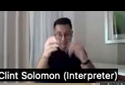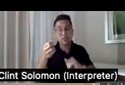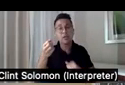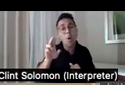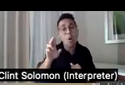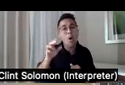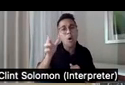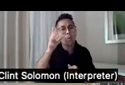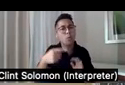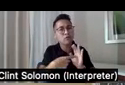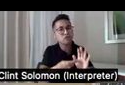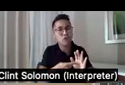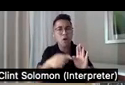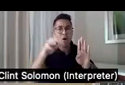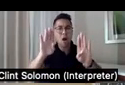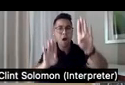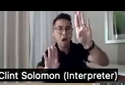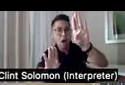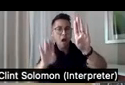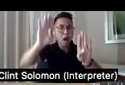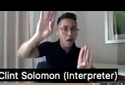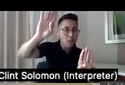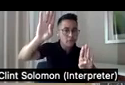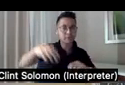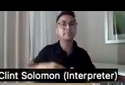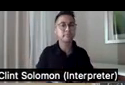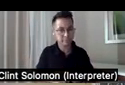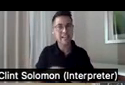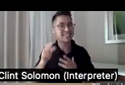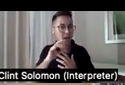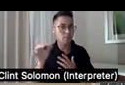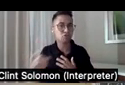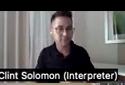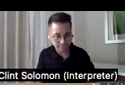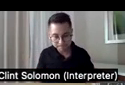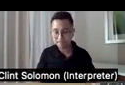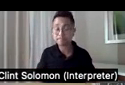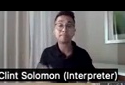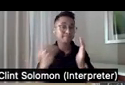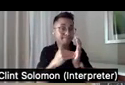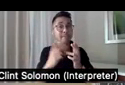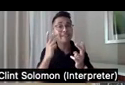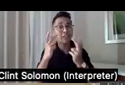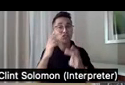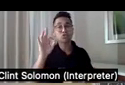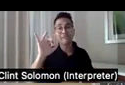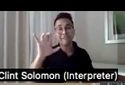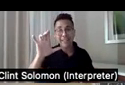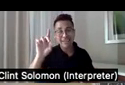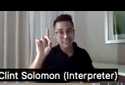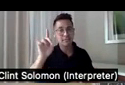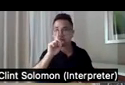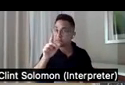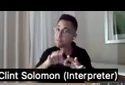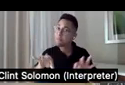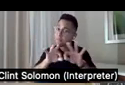one above the other so a top and a bottom option again visual field is an important consideration